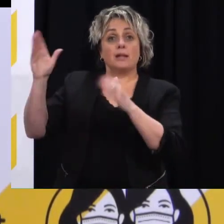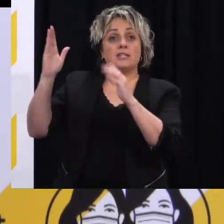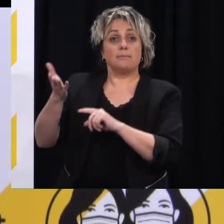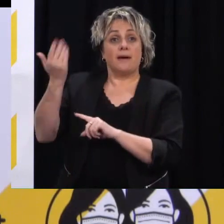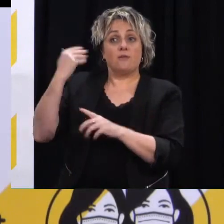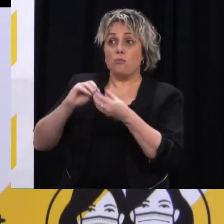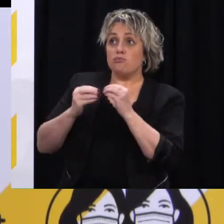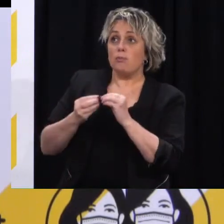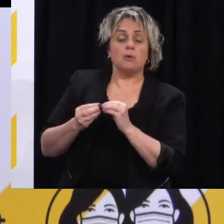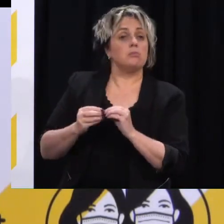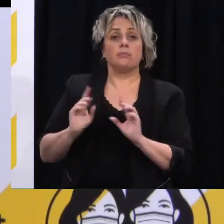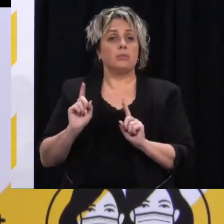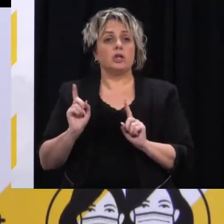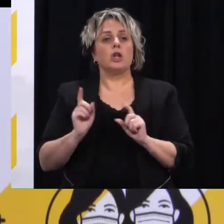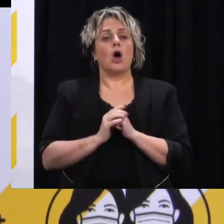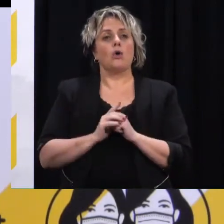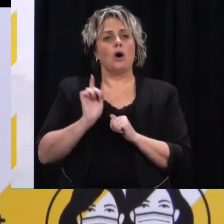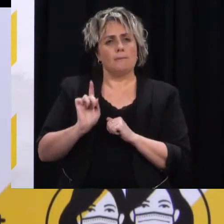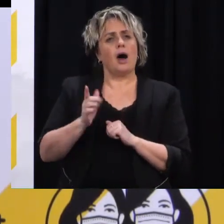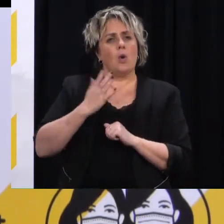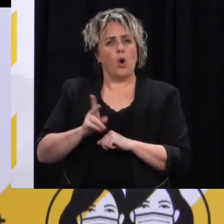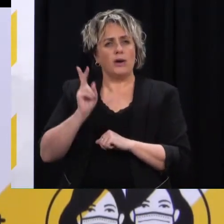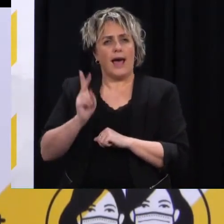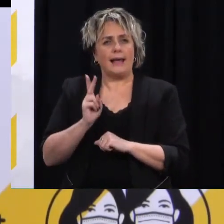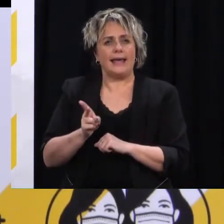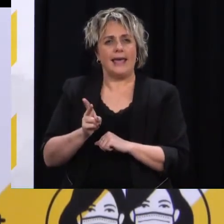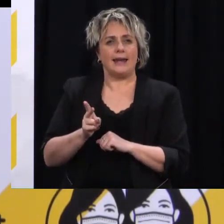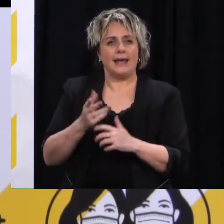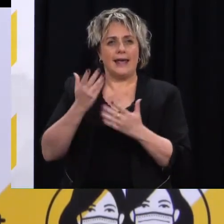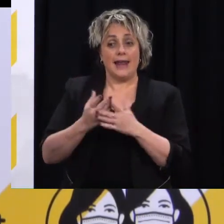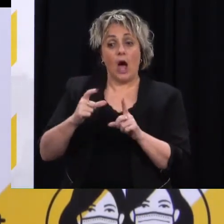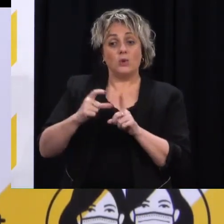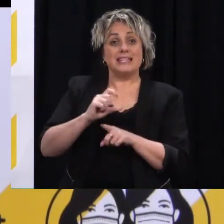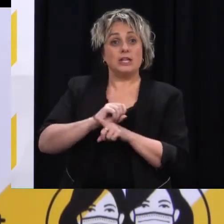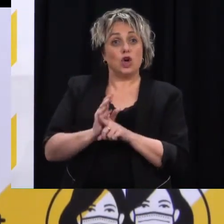could be made. You'll know that it wasn't one of the facilities